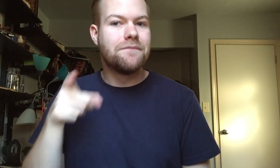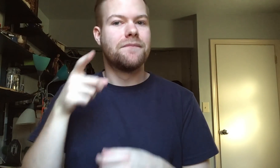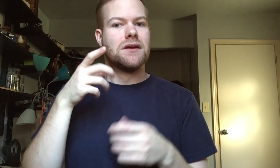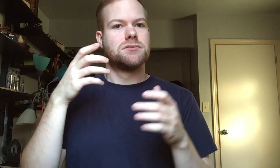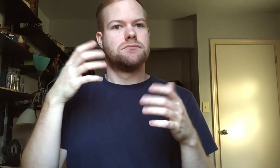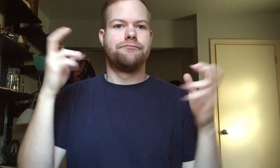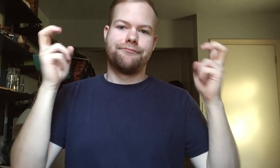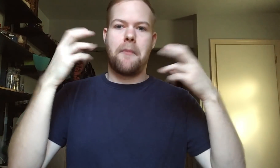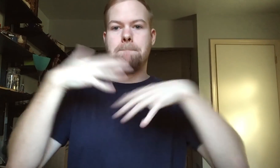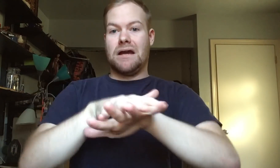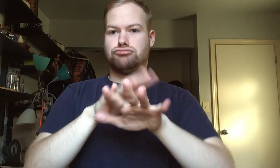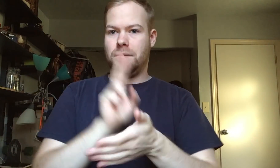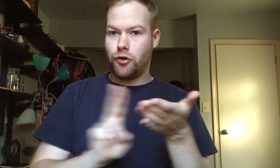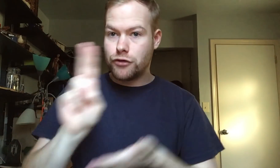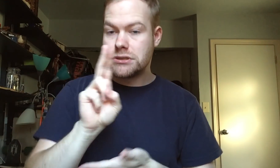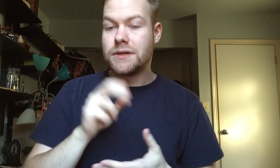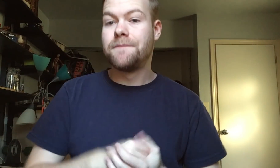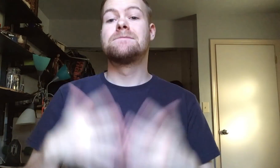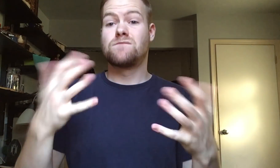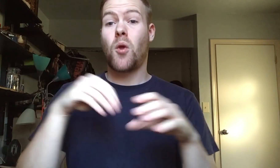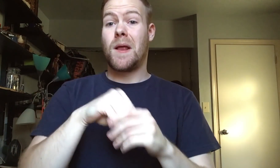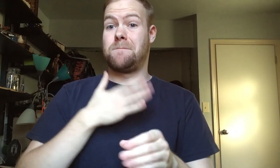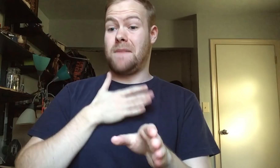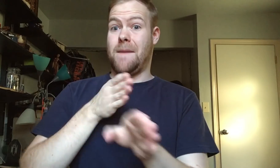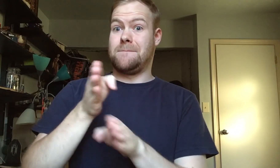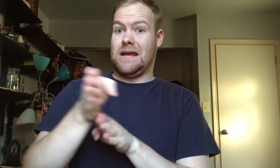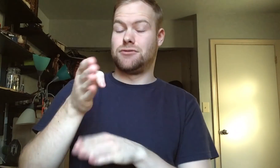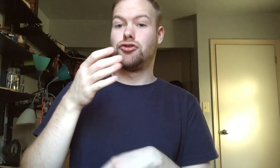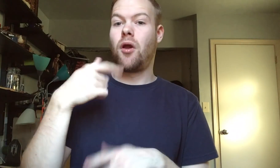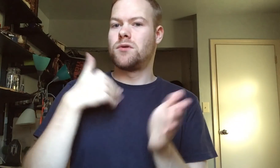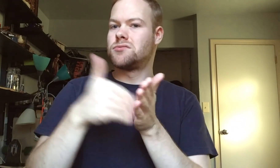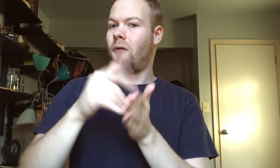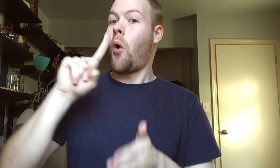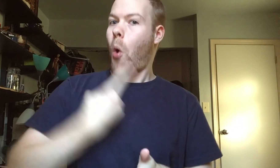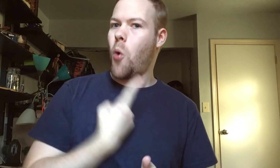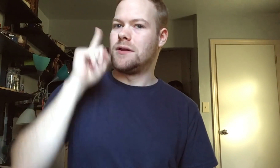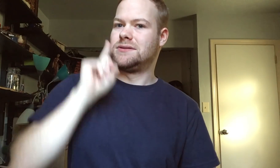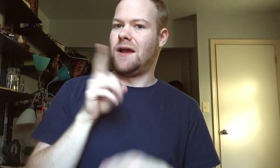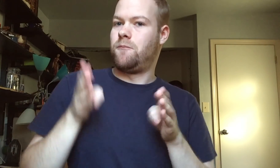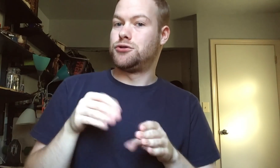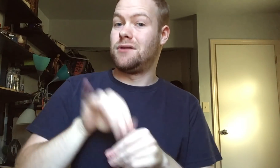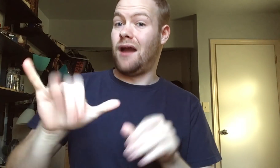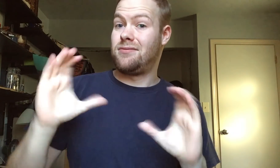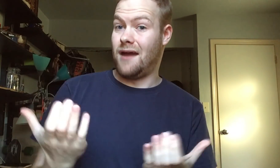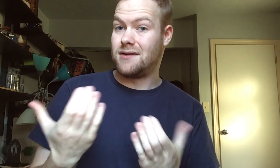It’s a “mainstream” university. In my major, I was often the only deaf person in that class.